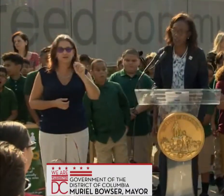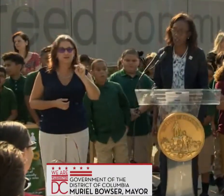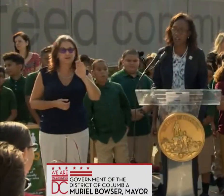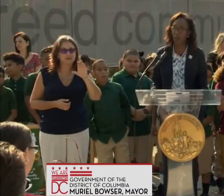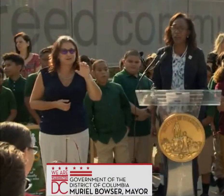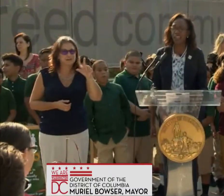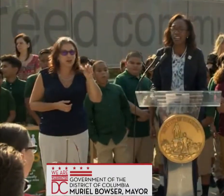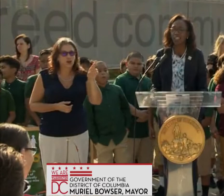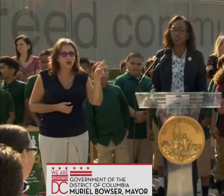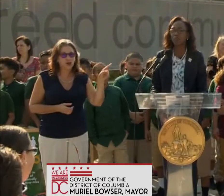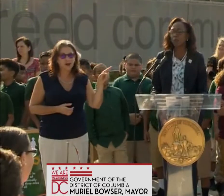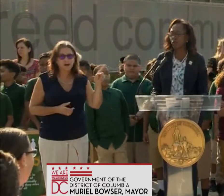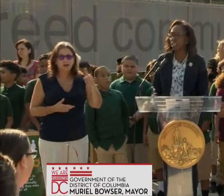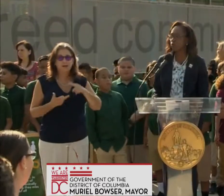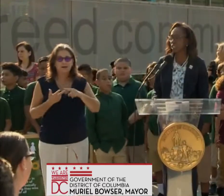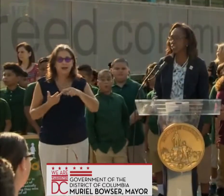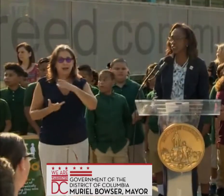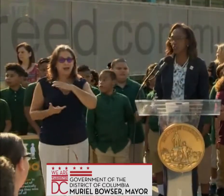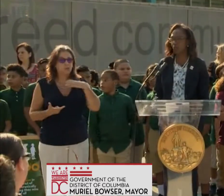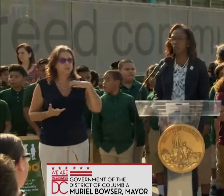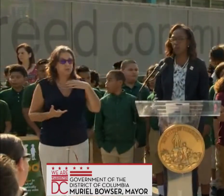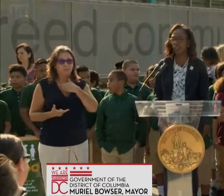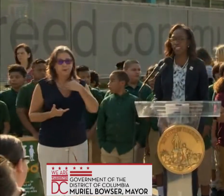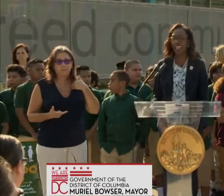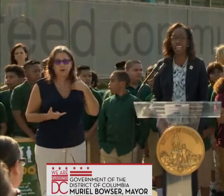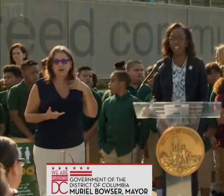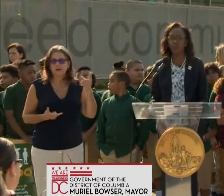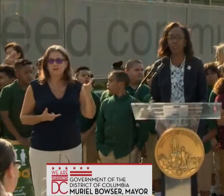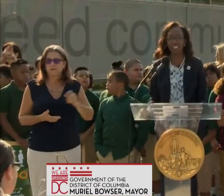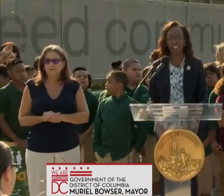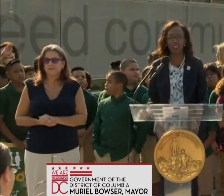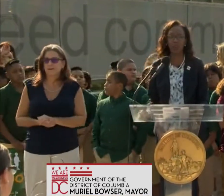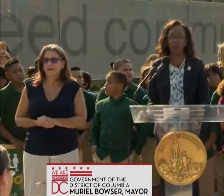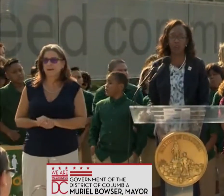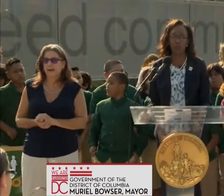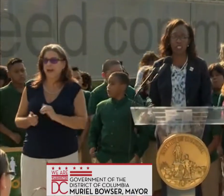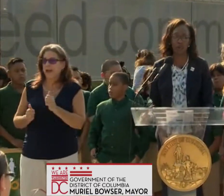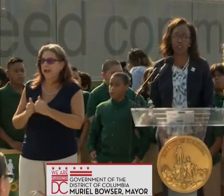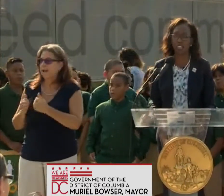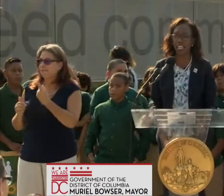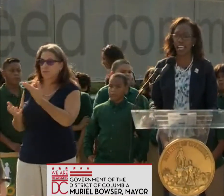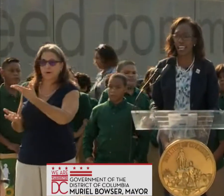Nadeau the Murray Reid school community and really the ward 1 community as a